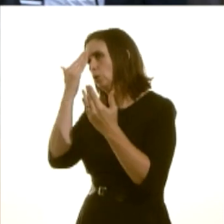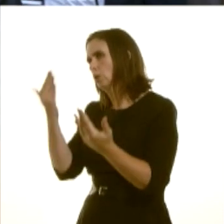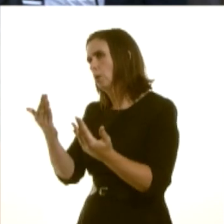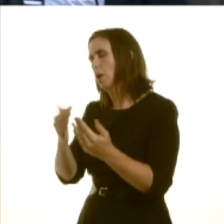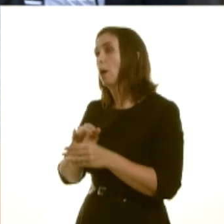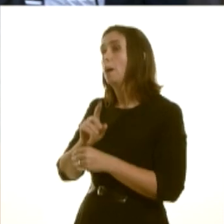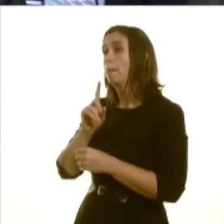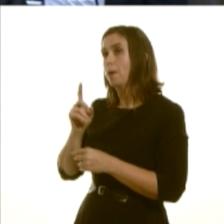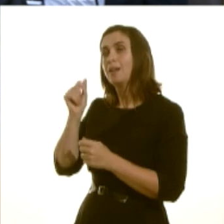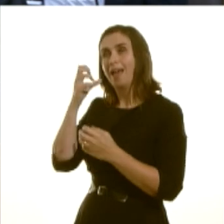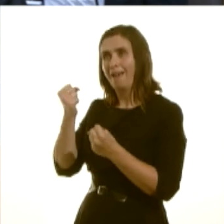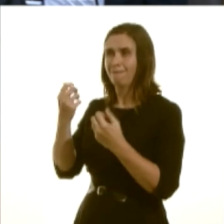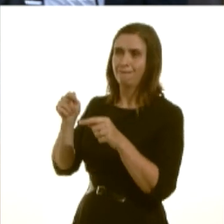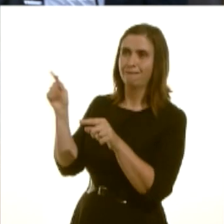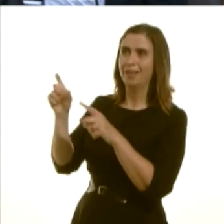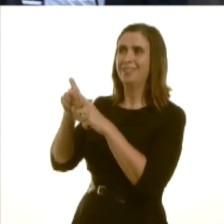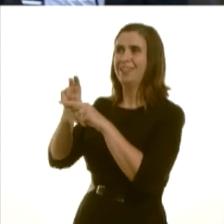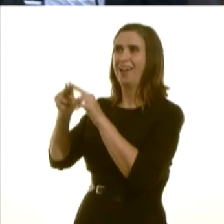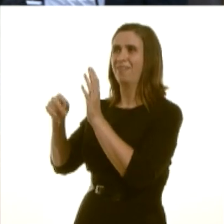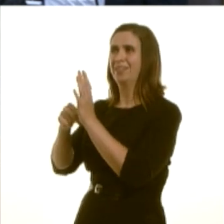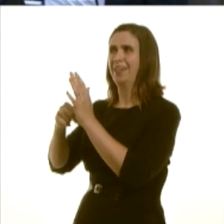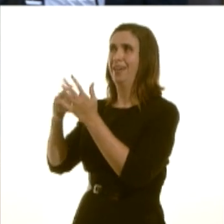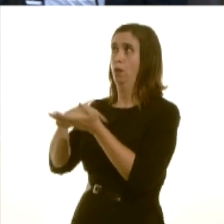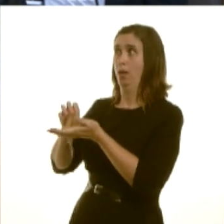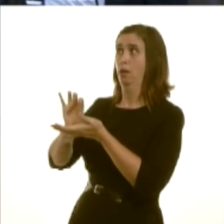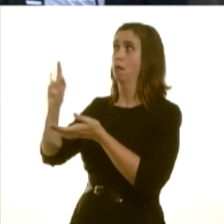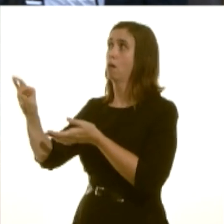but I know that there is a review that has been commissioned by DfT examining this very